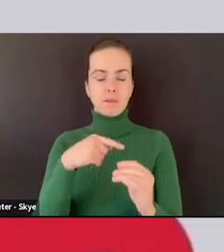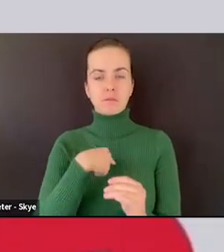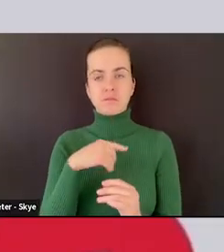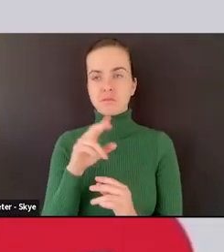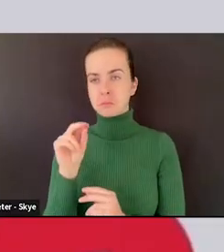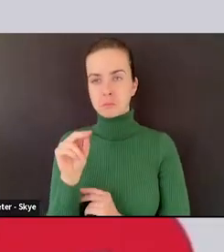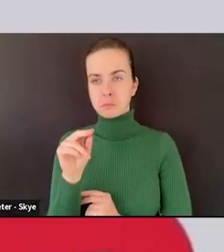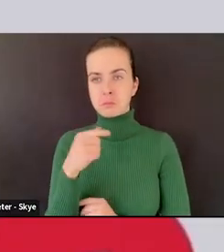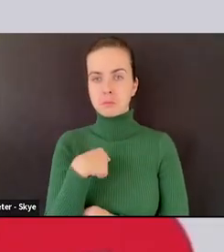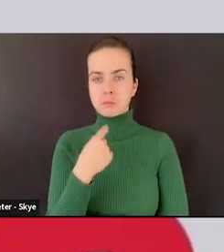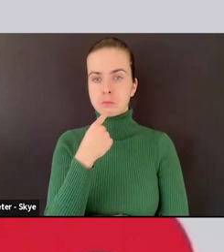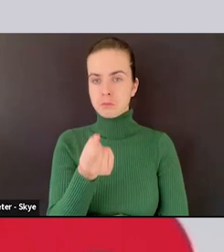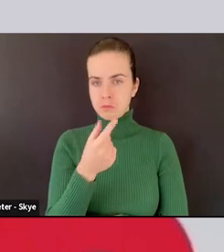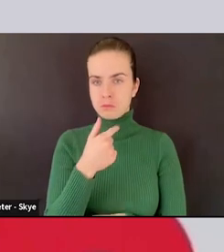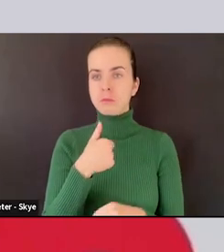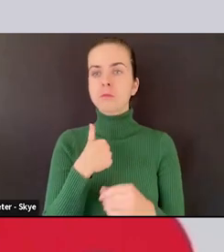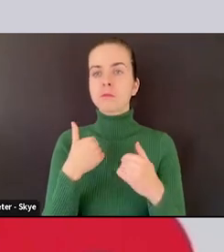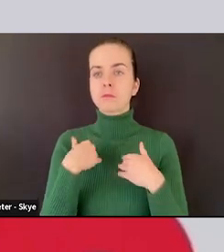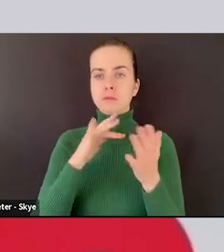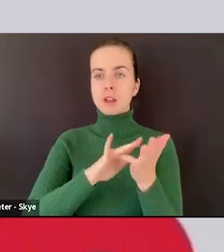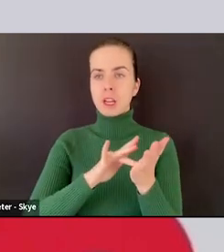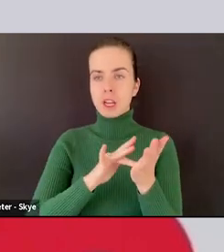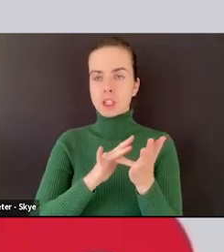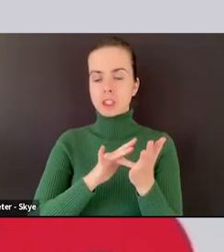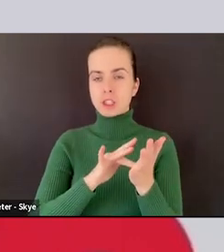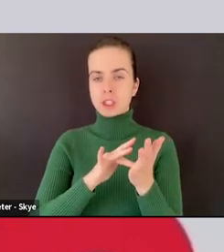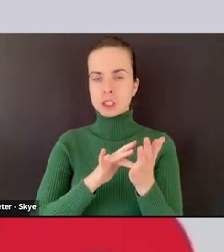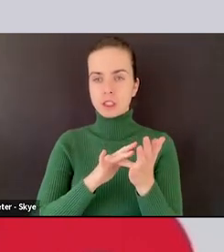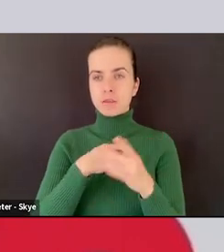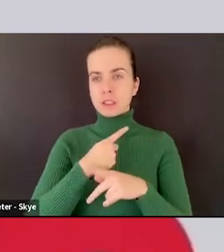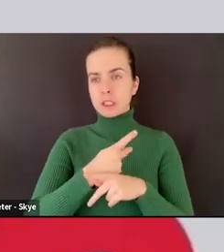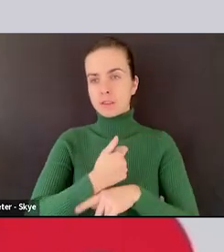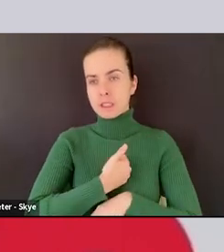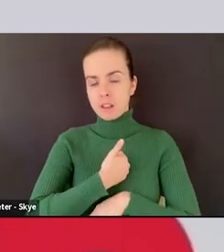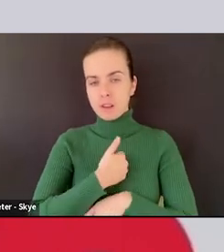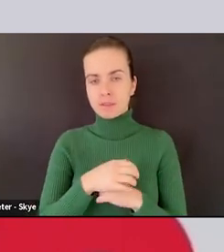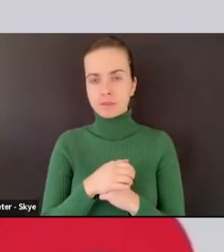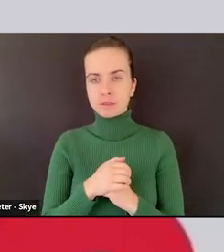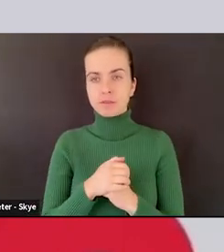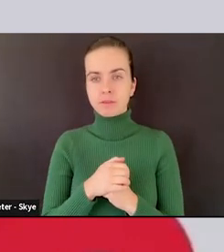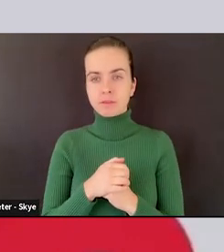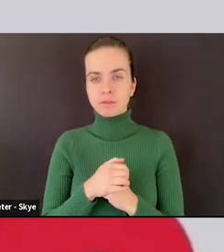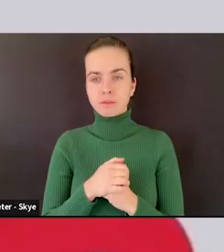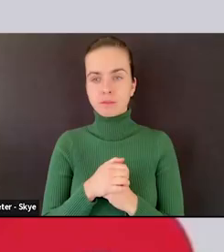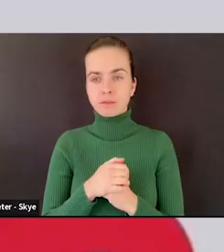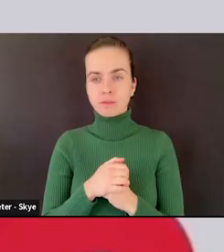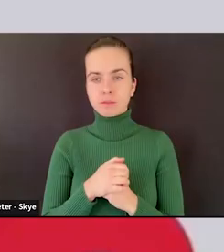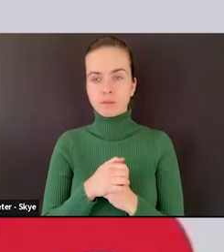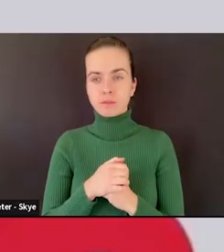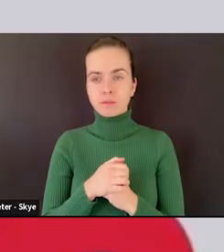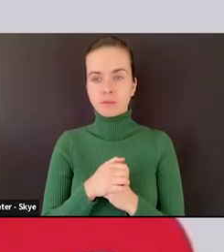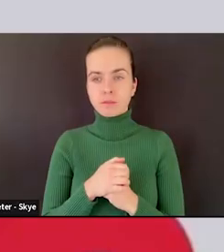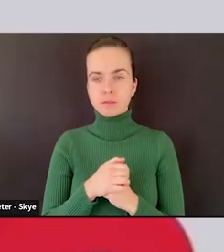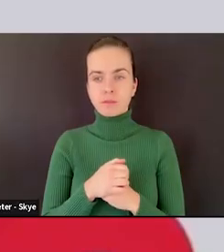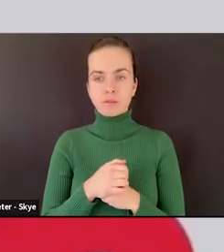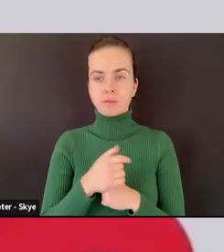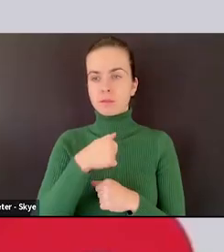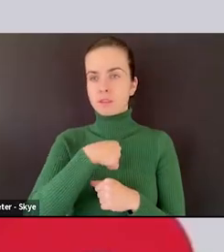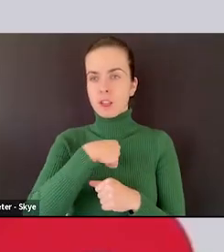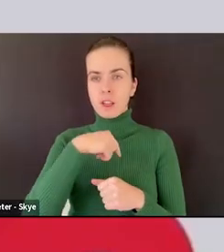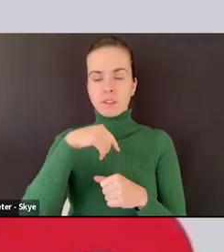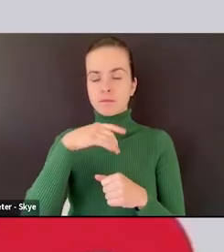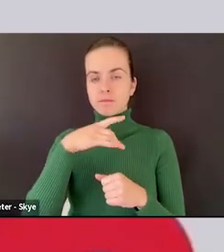them that I am on medication and that I am taking care of myself and that I am in care, and I am